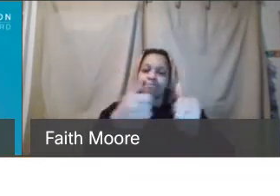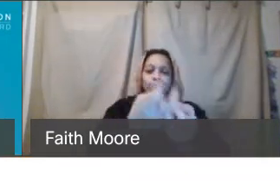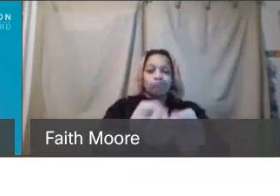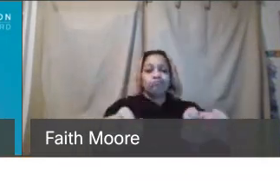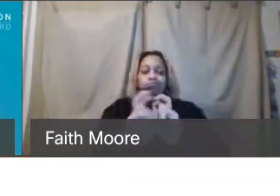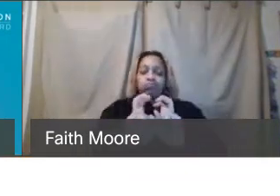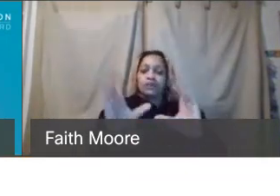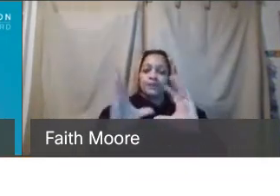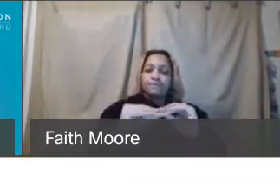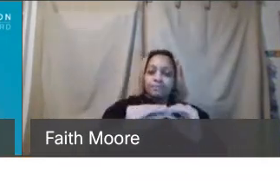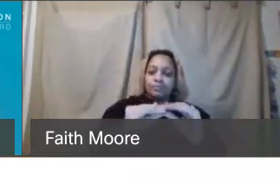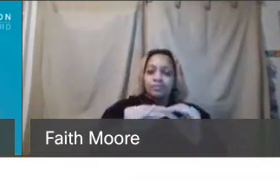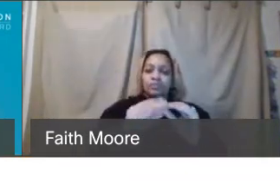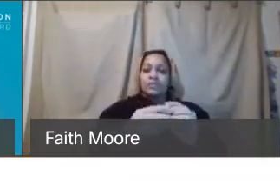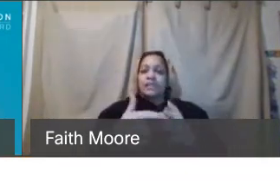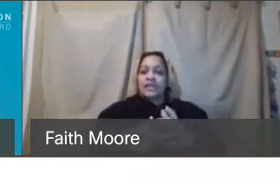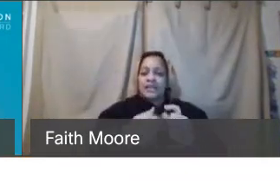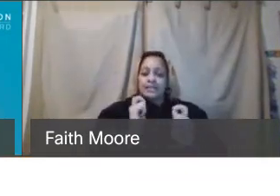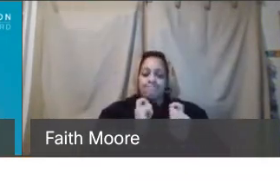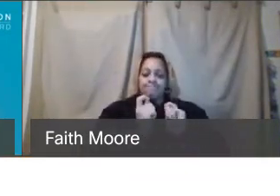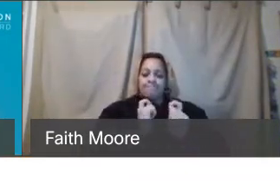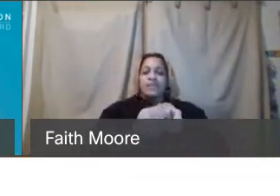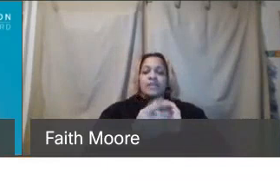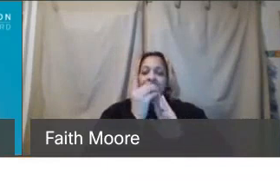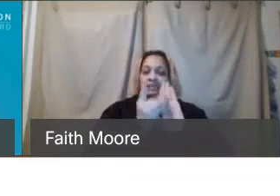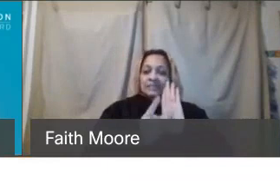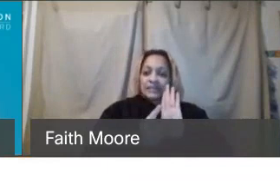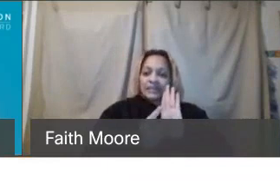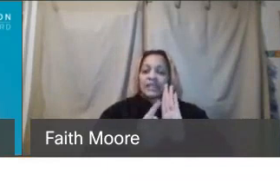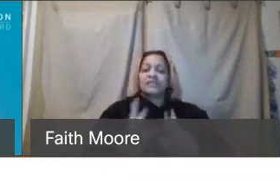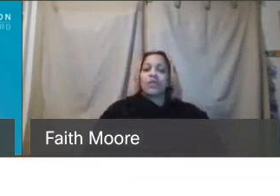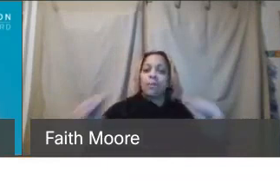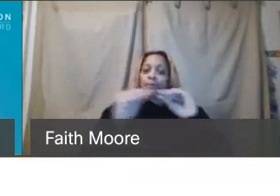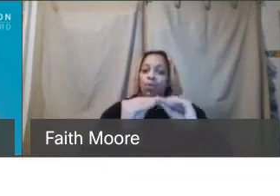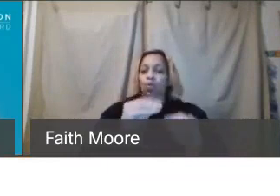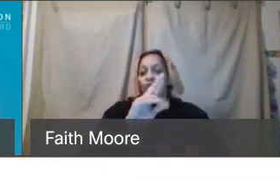refinements of the design and recommendations for the more robust and time.